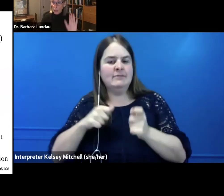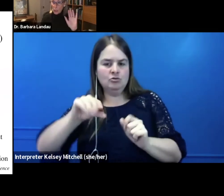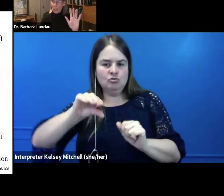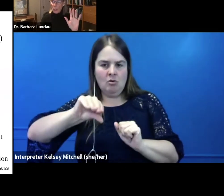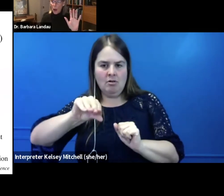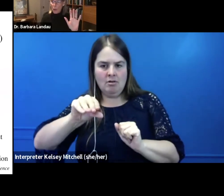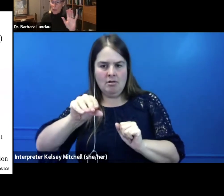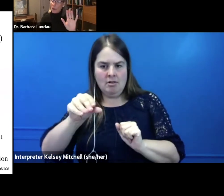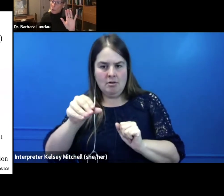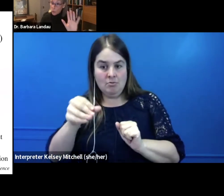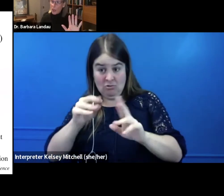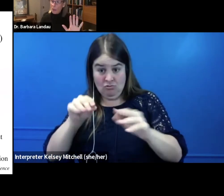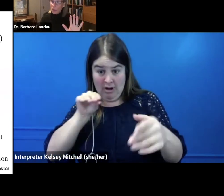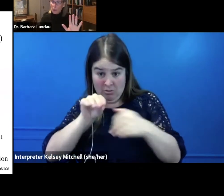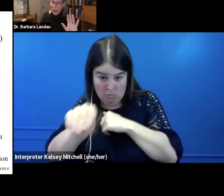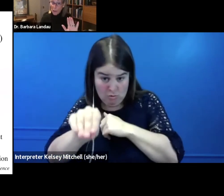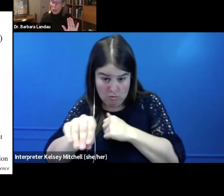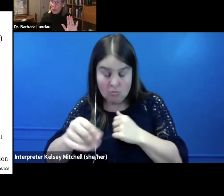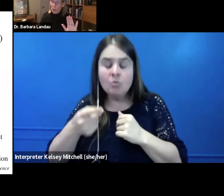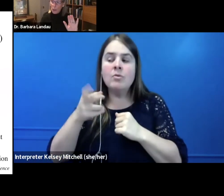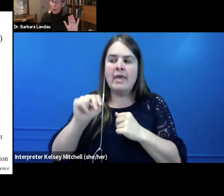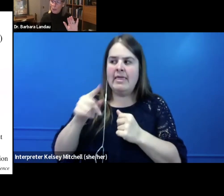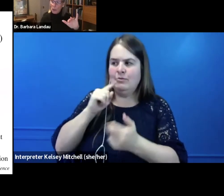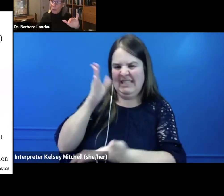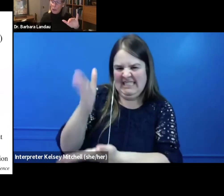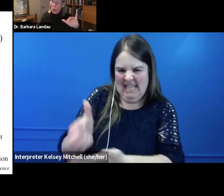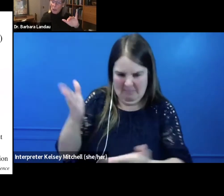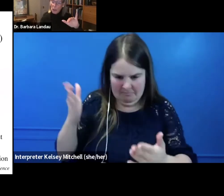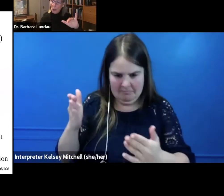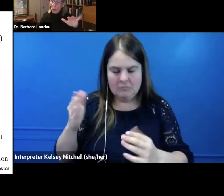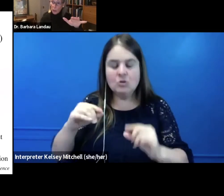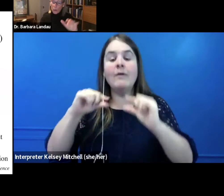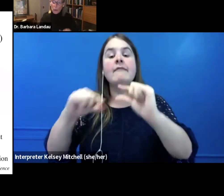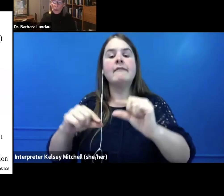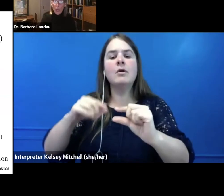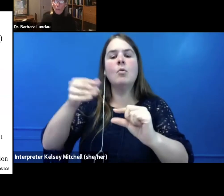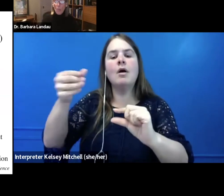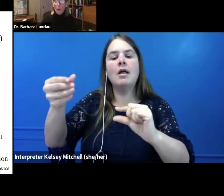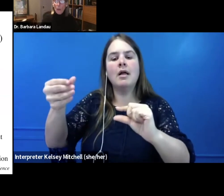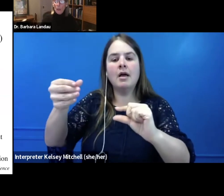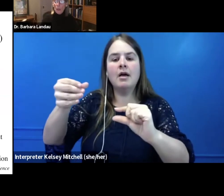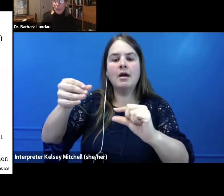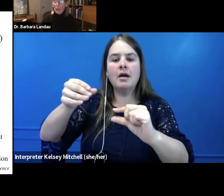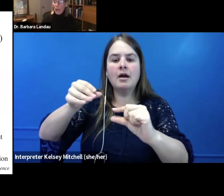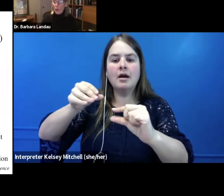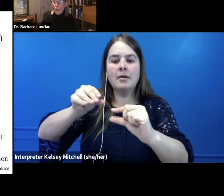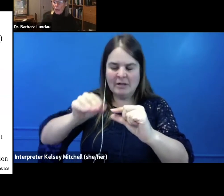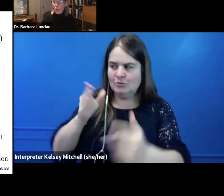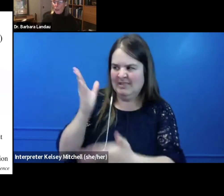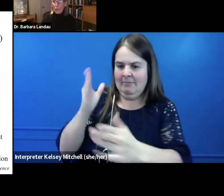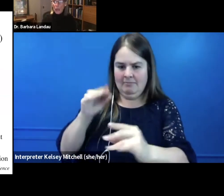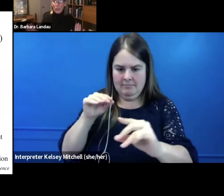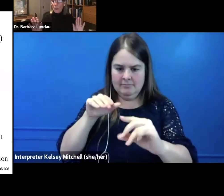say stop and that's perception matching the perception of the dollar bill to the slot